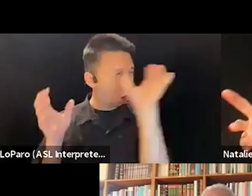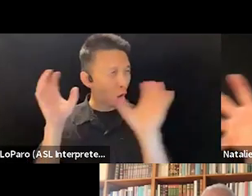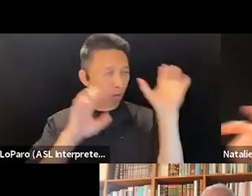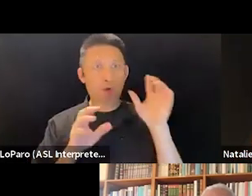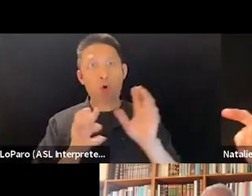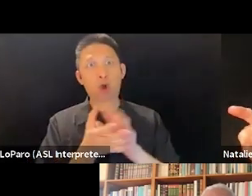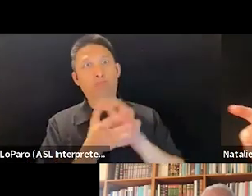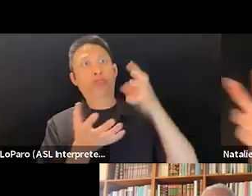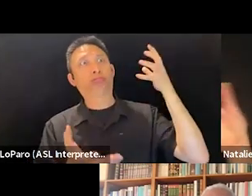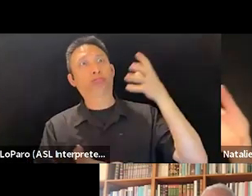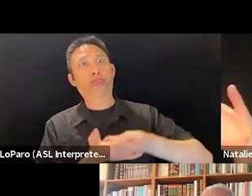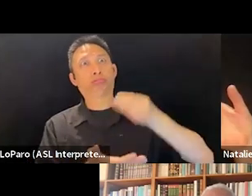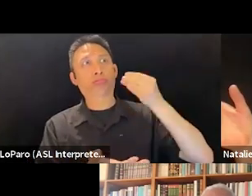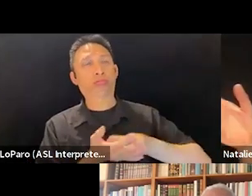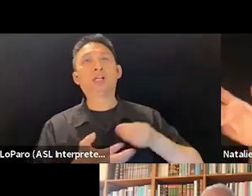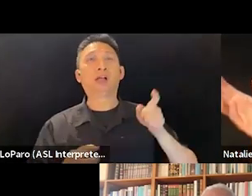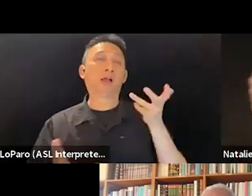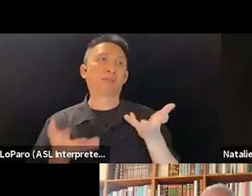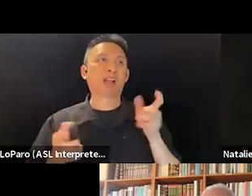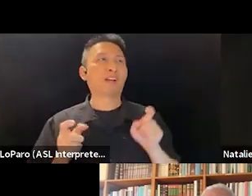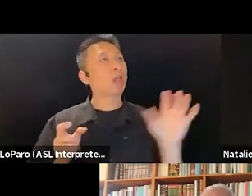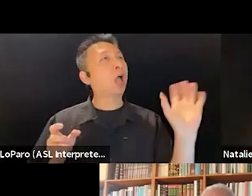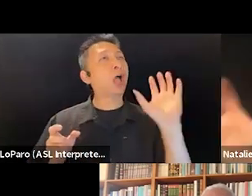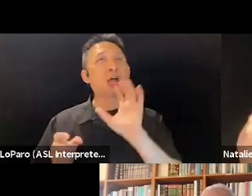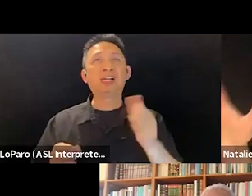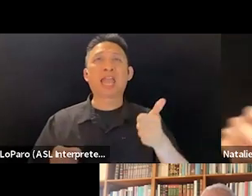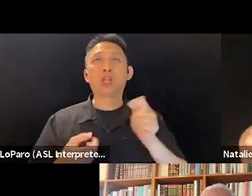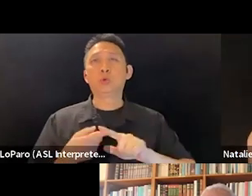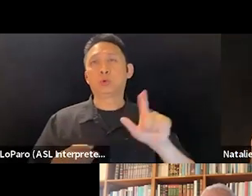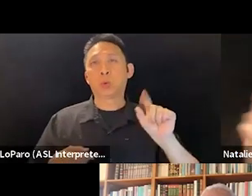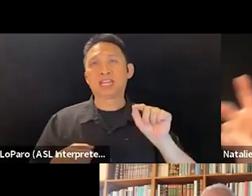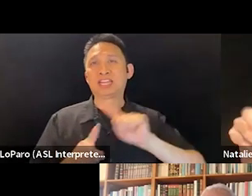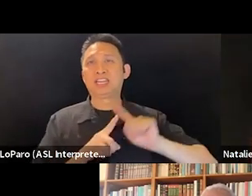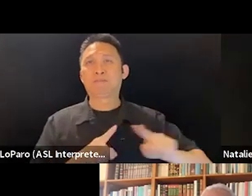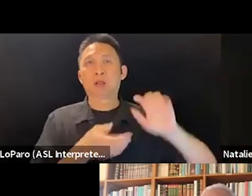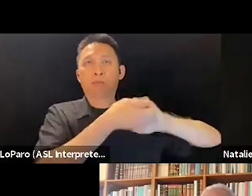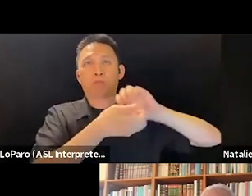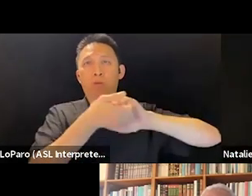You're probably gonna have to get 10, 20 partners on board in some way or other.